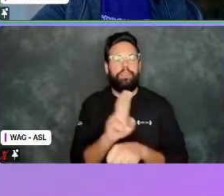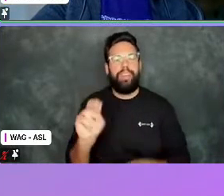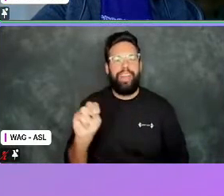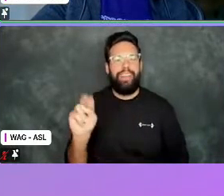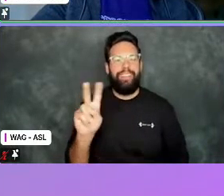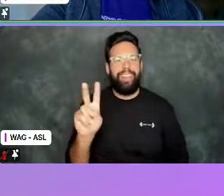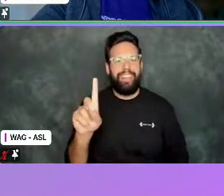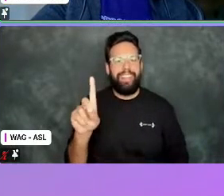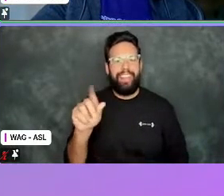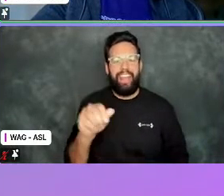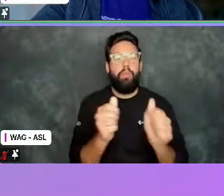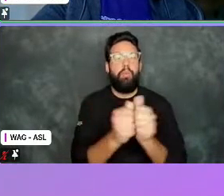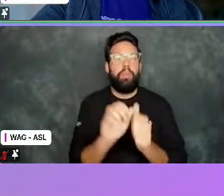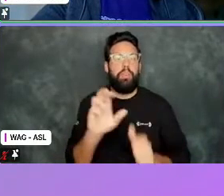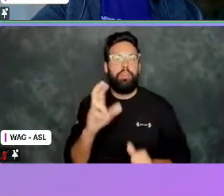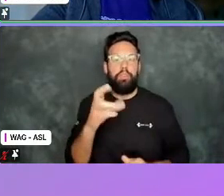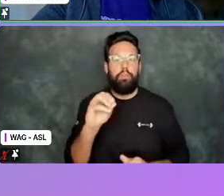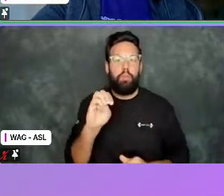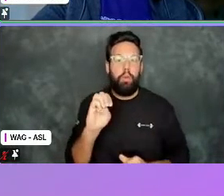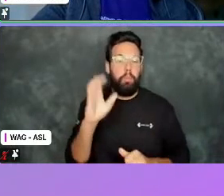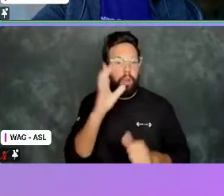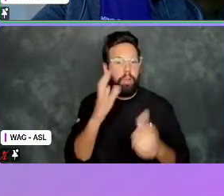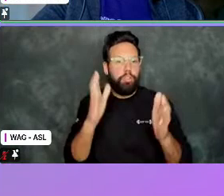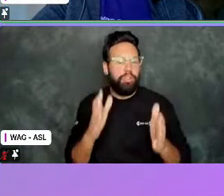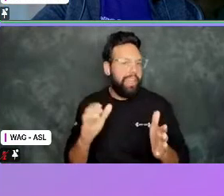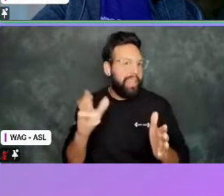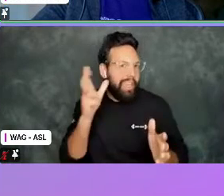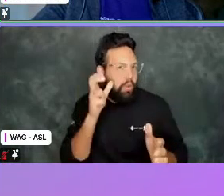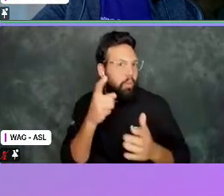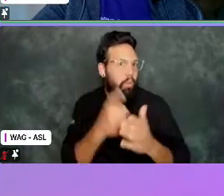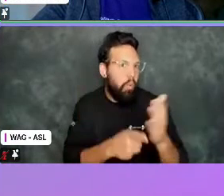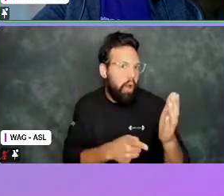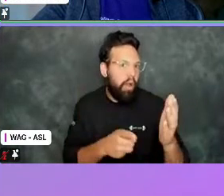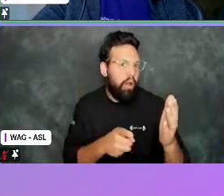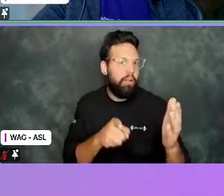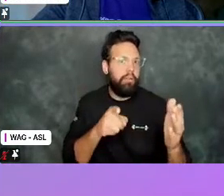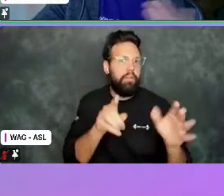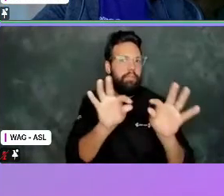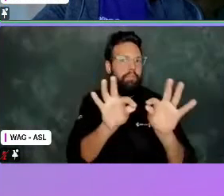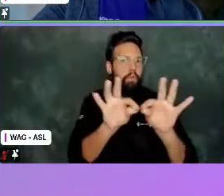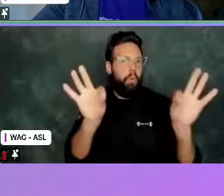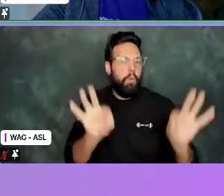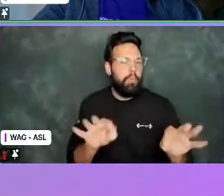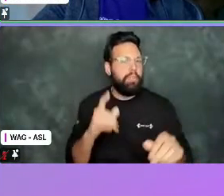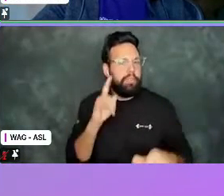reader. I'm going to be using nvda with the chrome browser. And let's just listen to what some